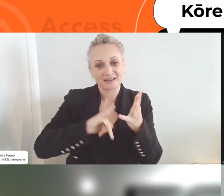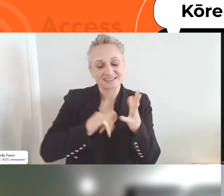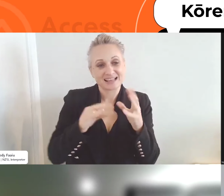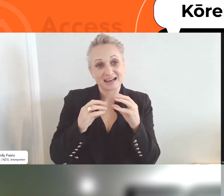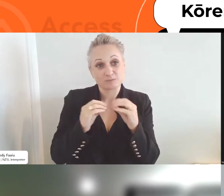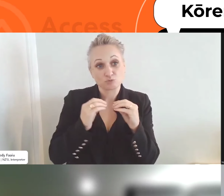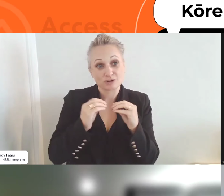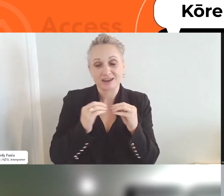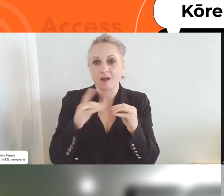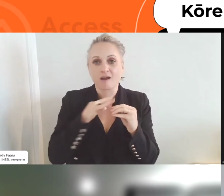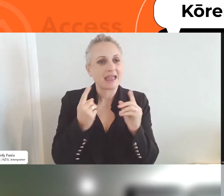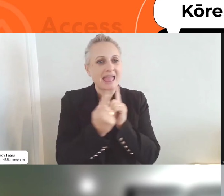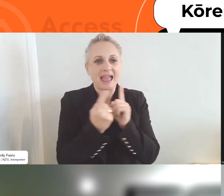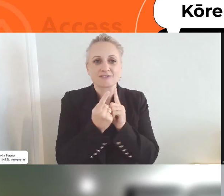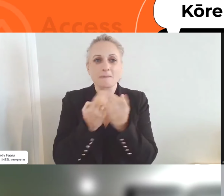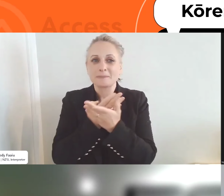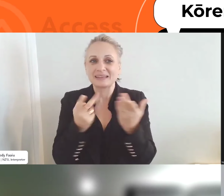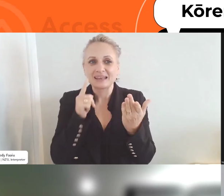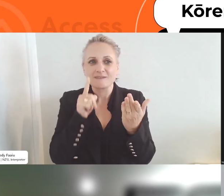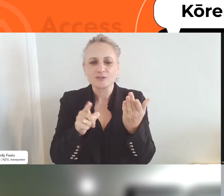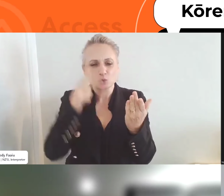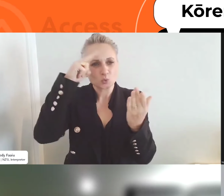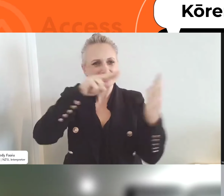of you I don't think, I've been looking at the list of people in